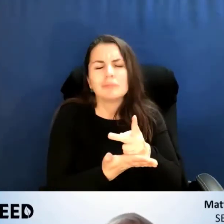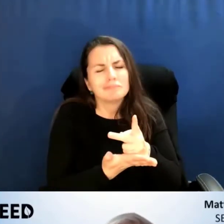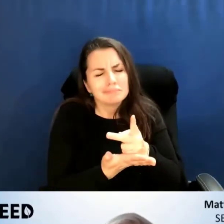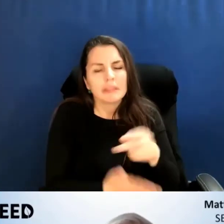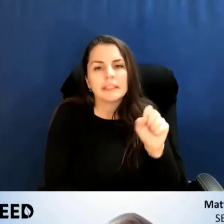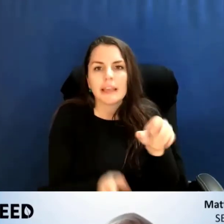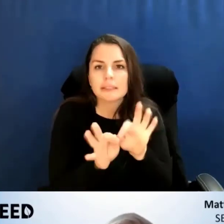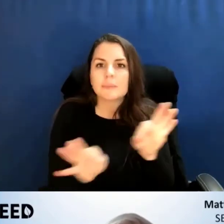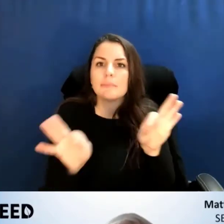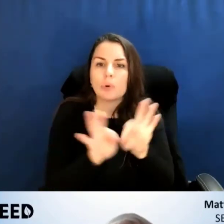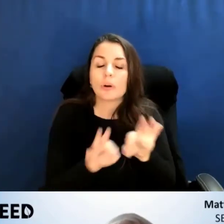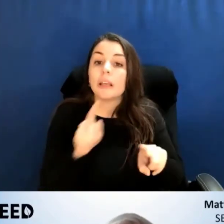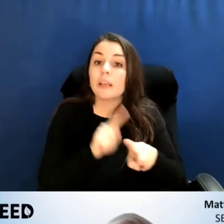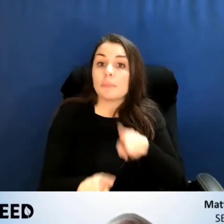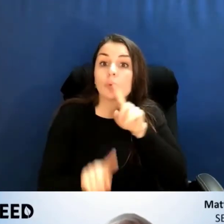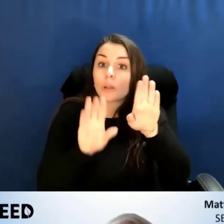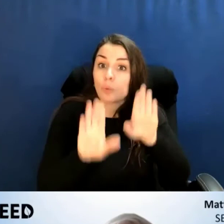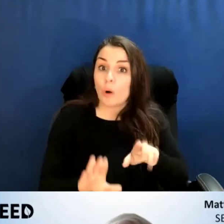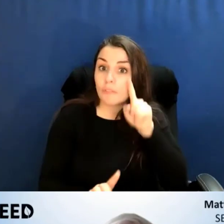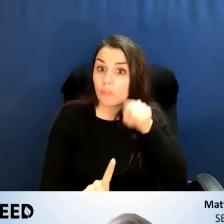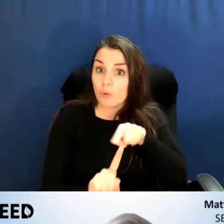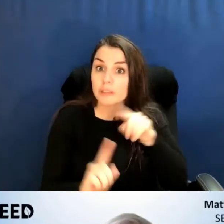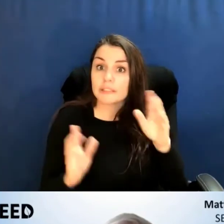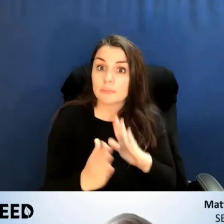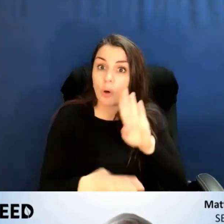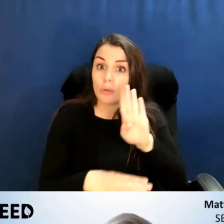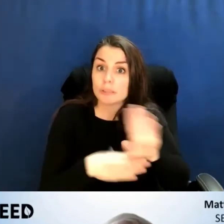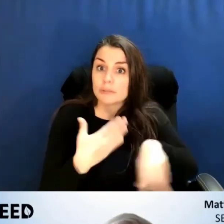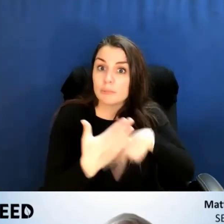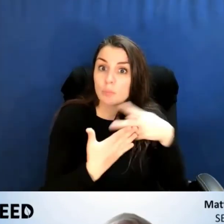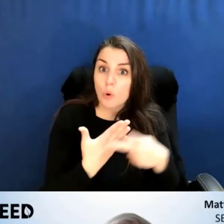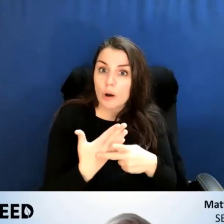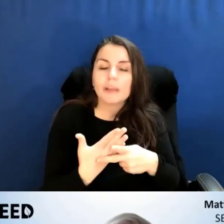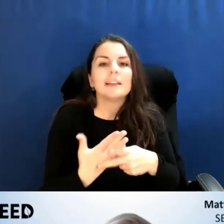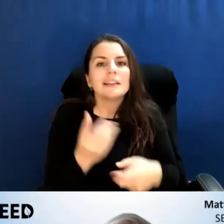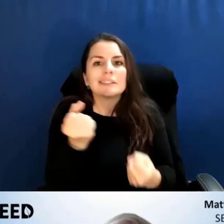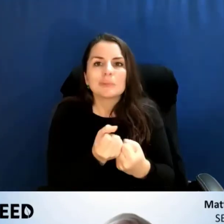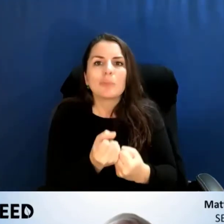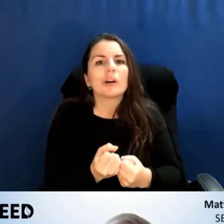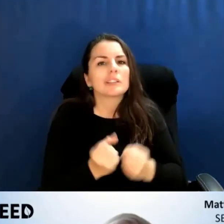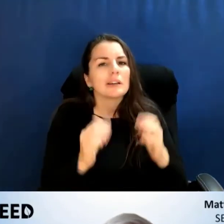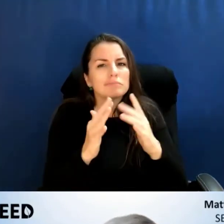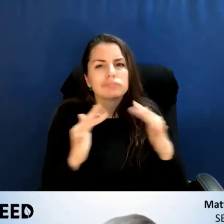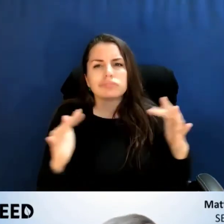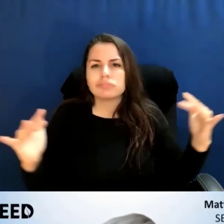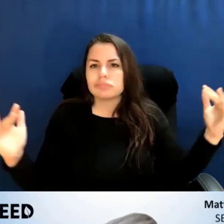about the small business programs is it supports a wide variety of technologies